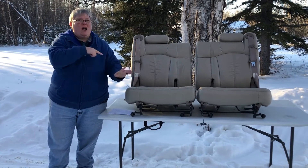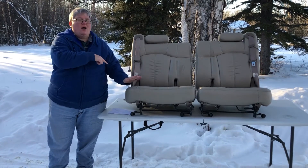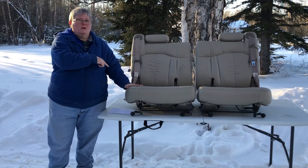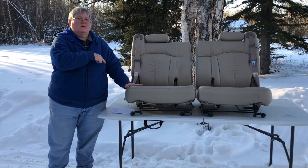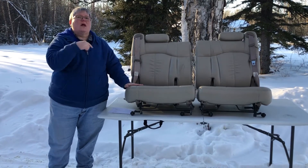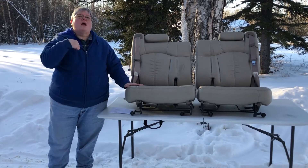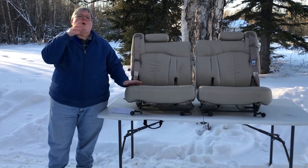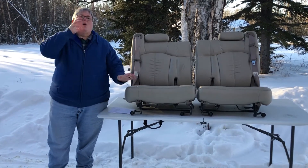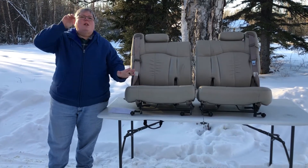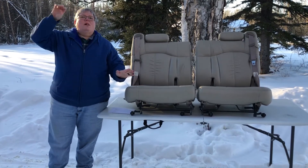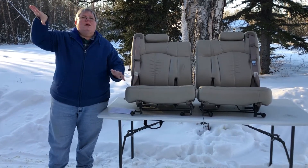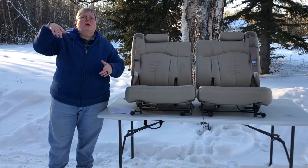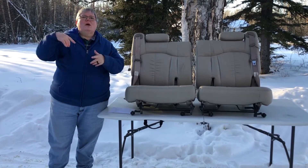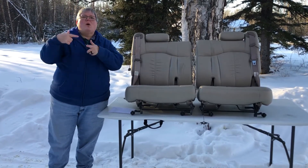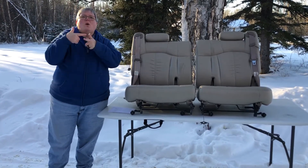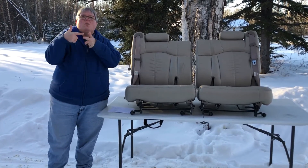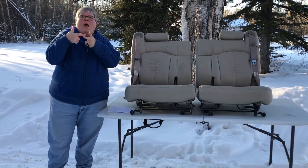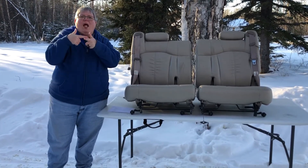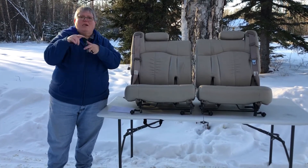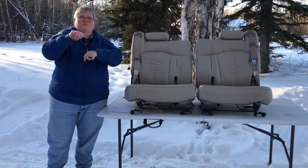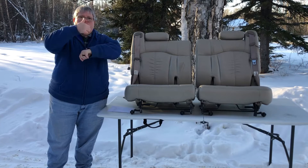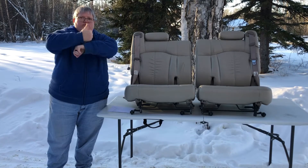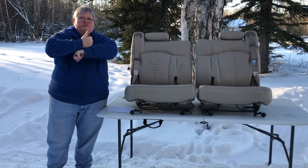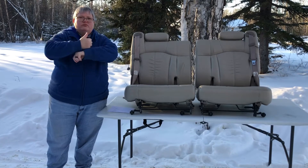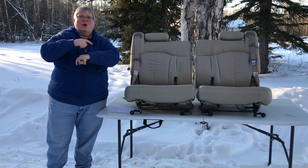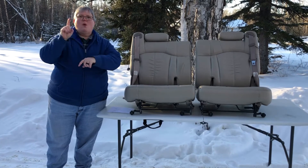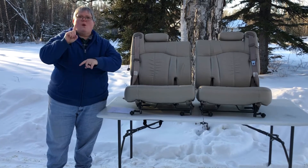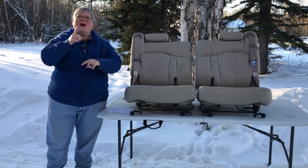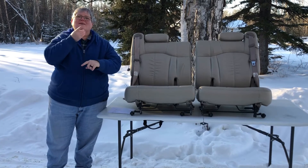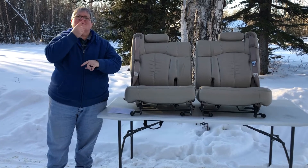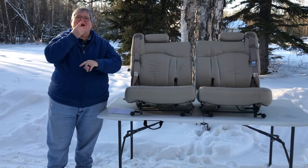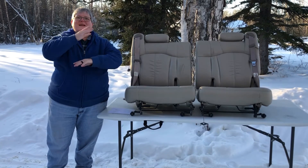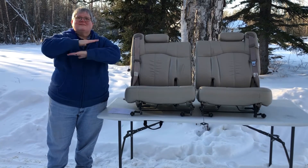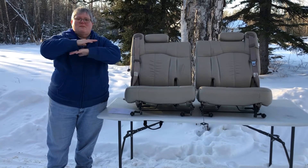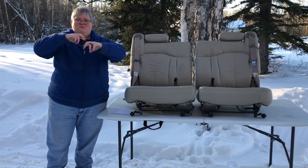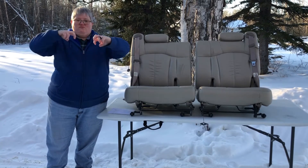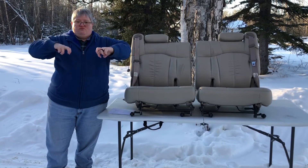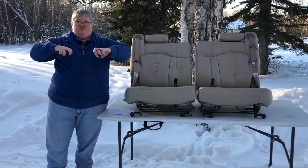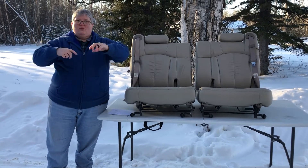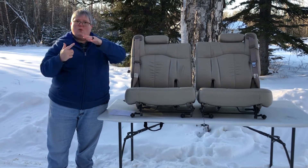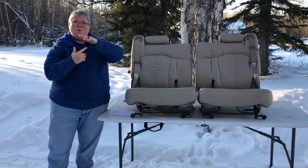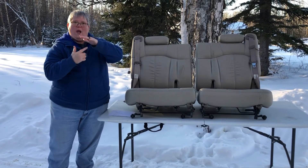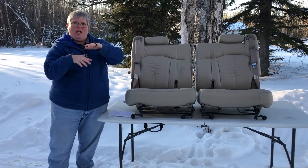found these. And we're going to take them to the welder to set up where we want to weld it and